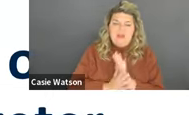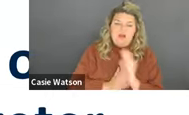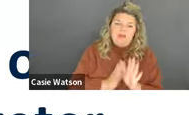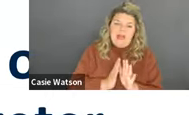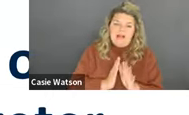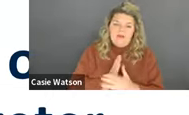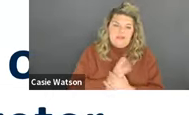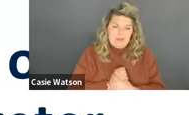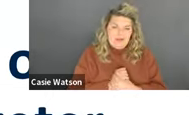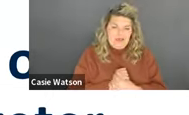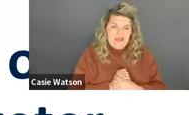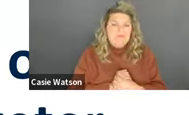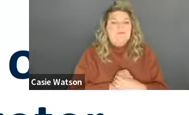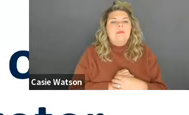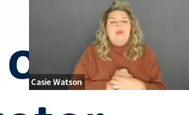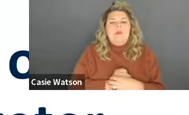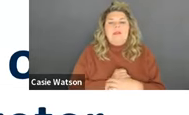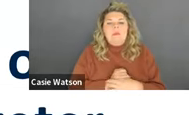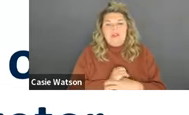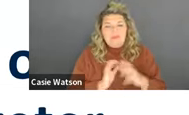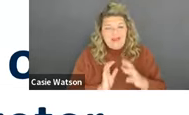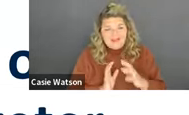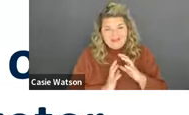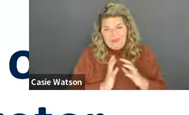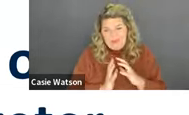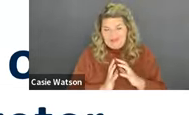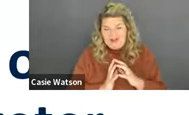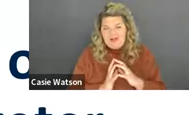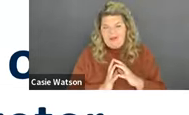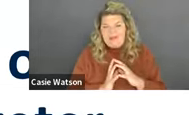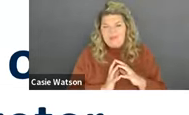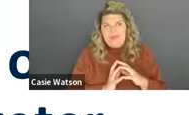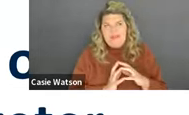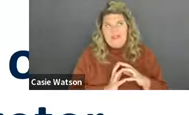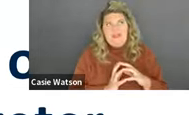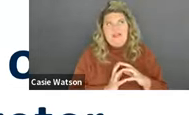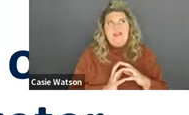and along with that goes lip reading. That's one of the myths that we wanna talk about. Lip reading